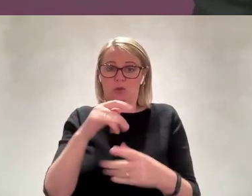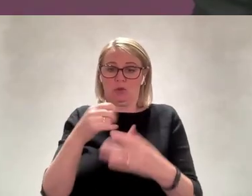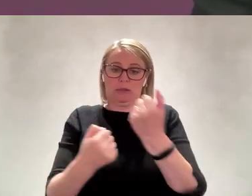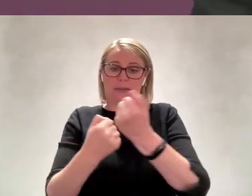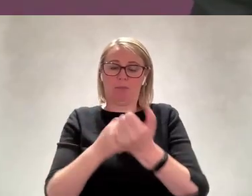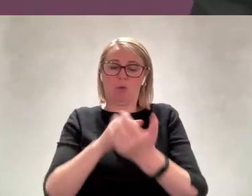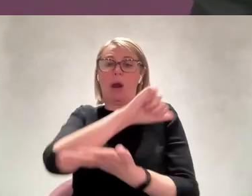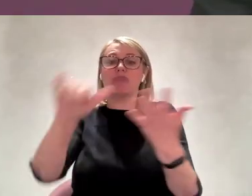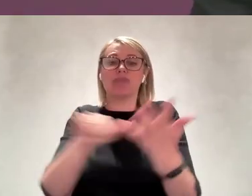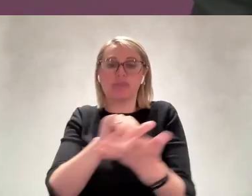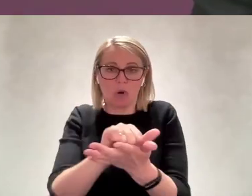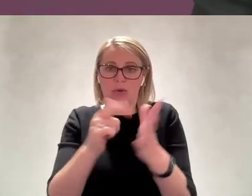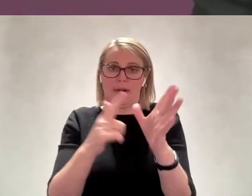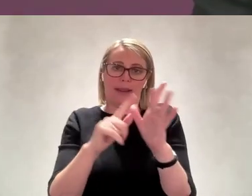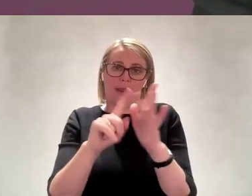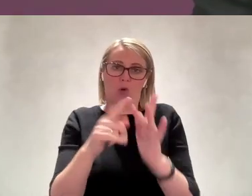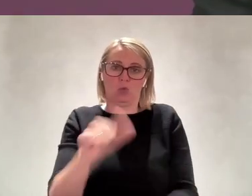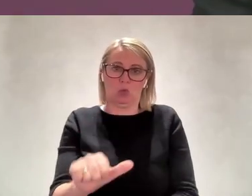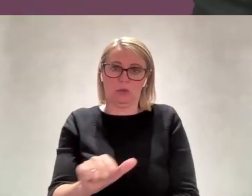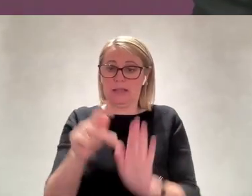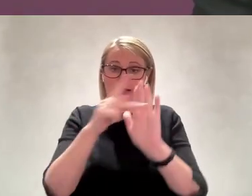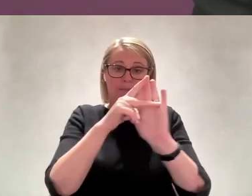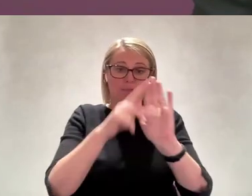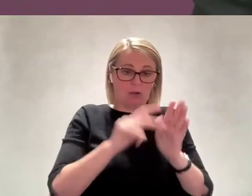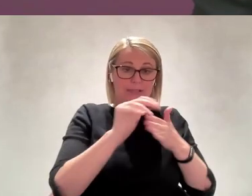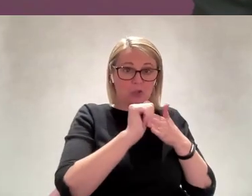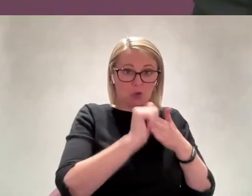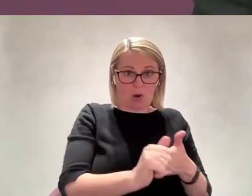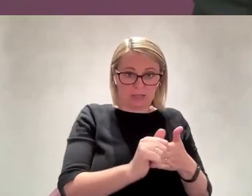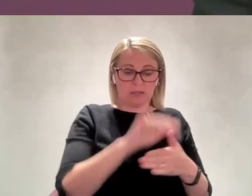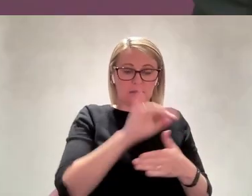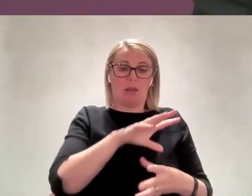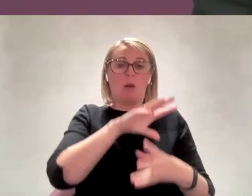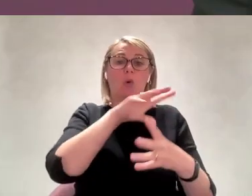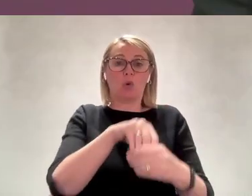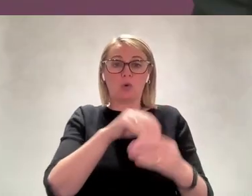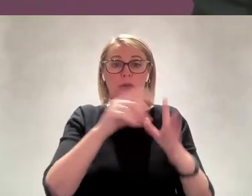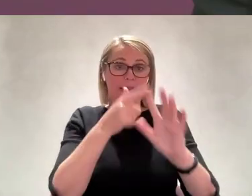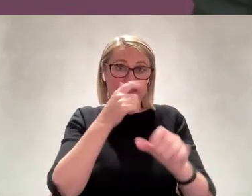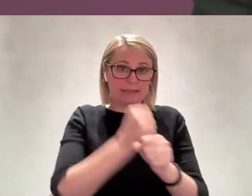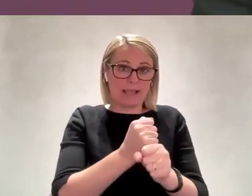appropriate AI use. So that's policy and guidance, which includes examples